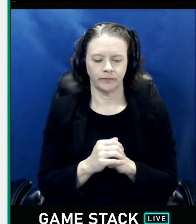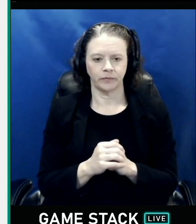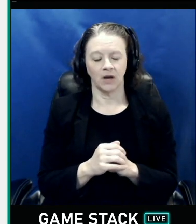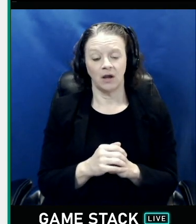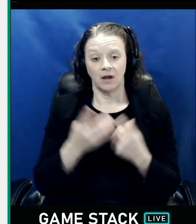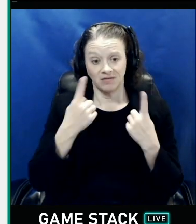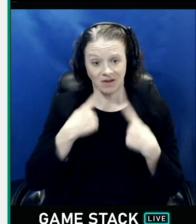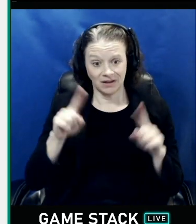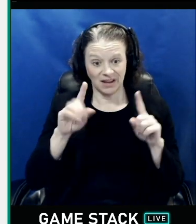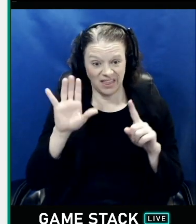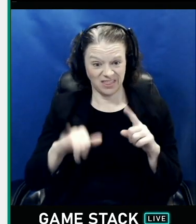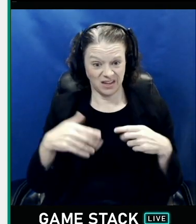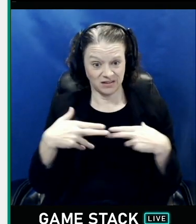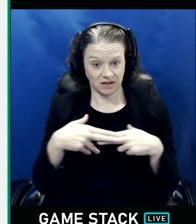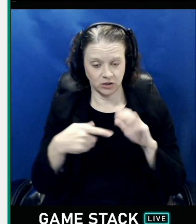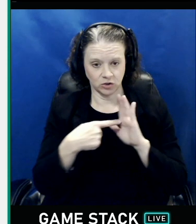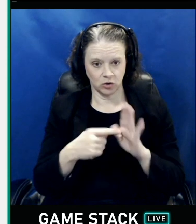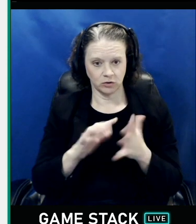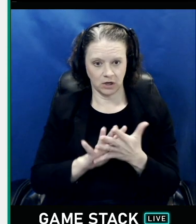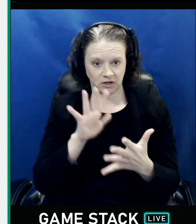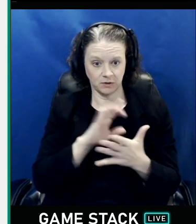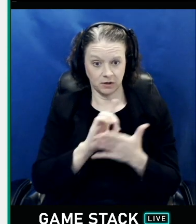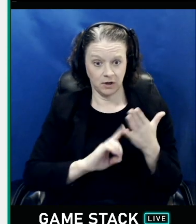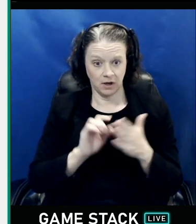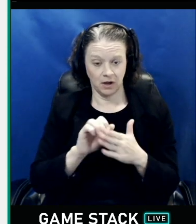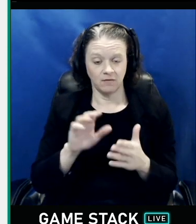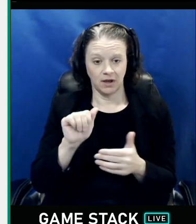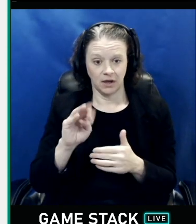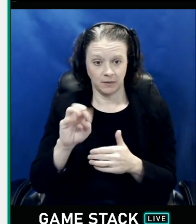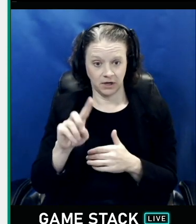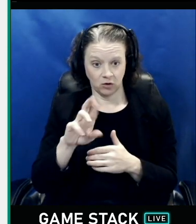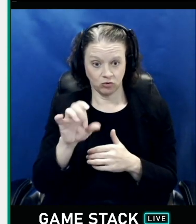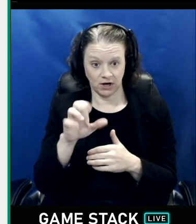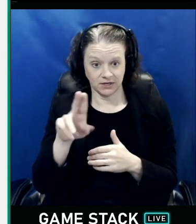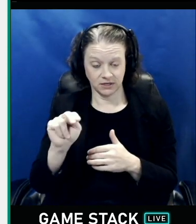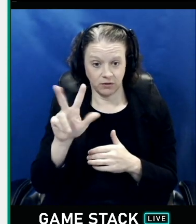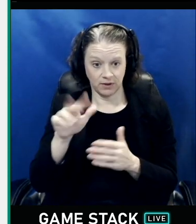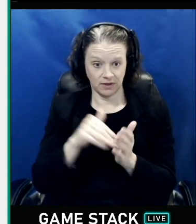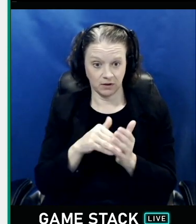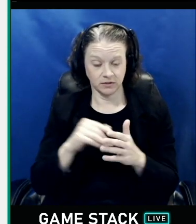Finally, this slide shows an abstract diagram of an AMD Ryzen 3000 series high-end desktop processor,